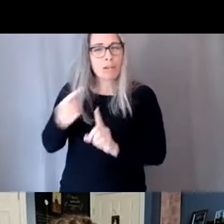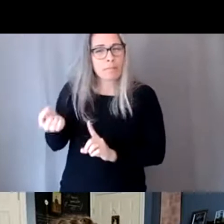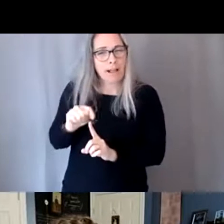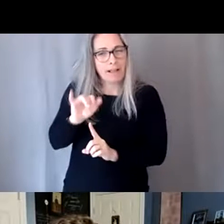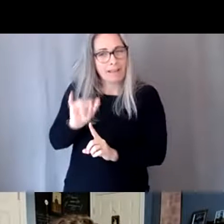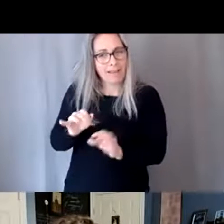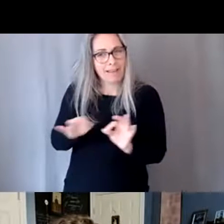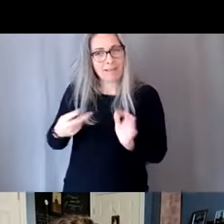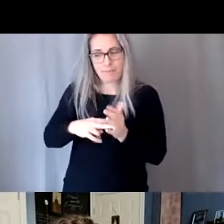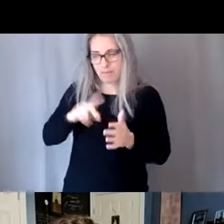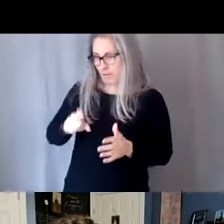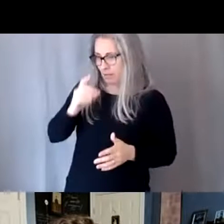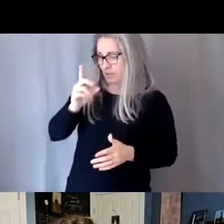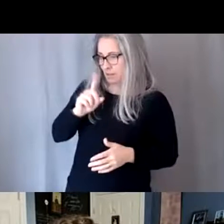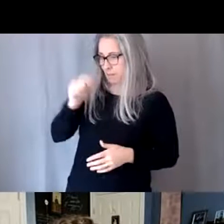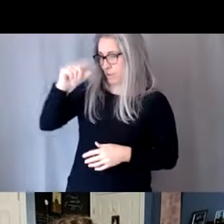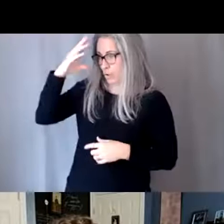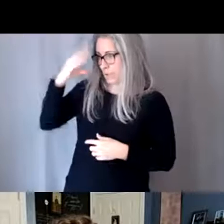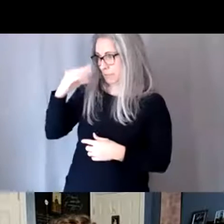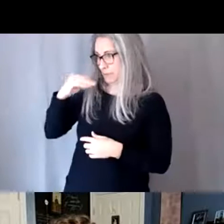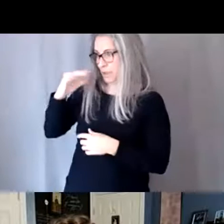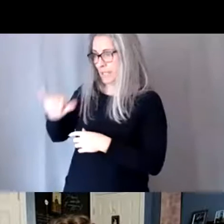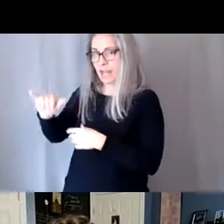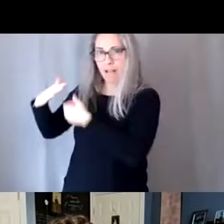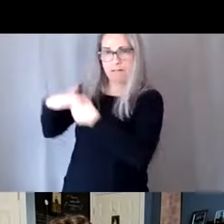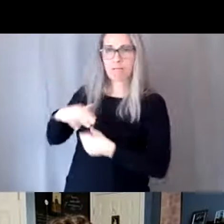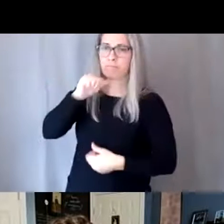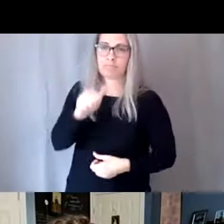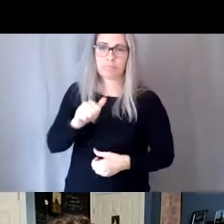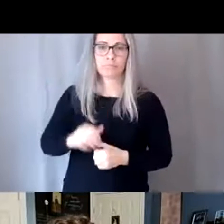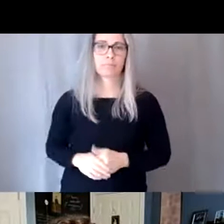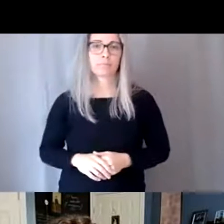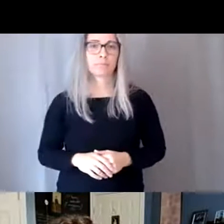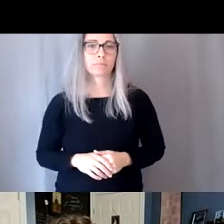so changing the slide here and coming back to this idea of medicalization